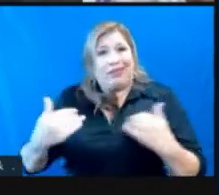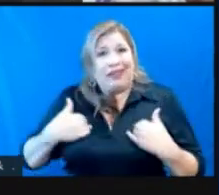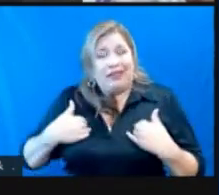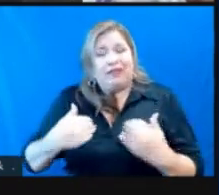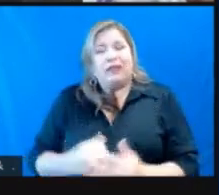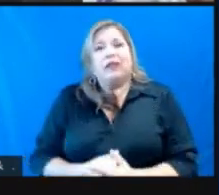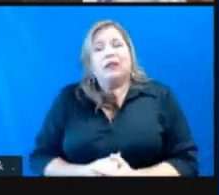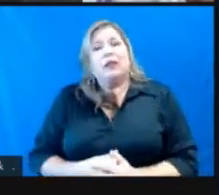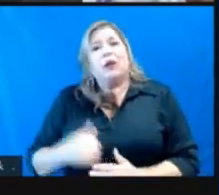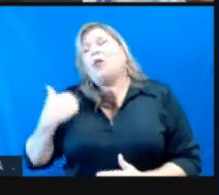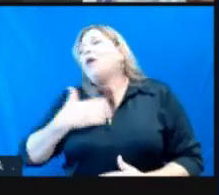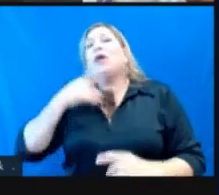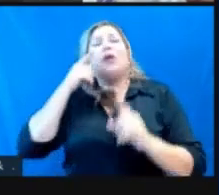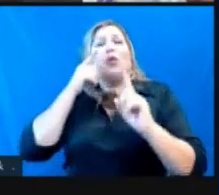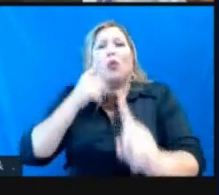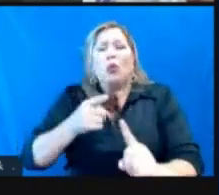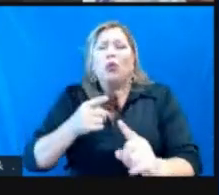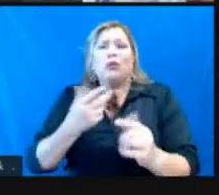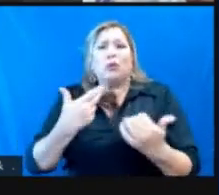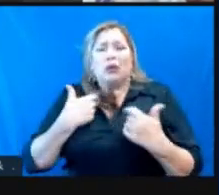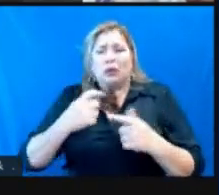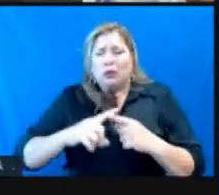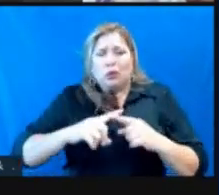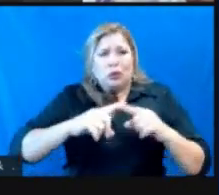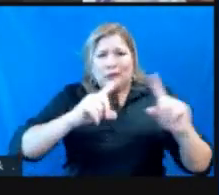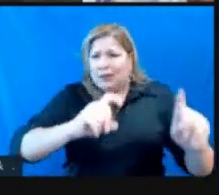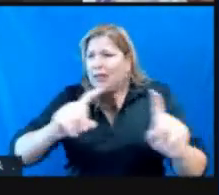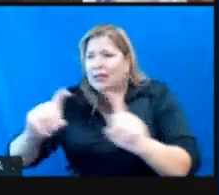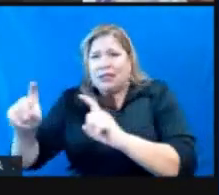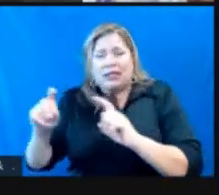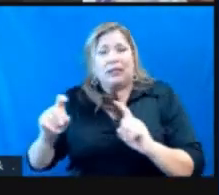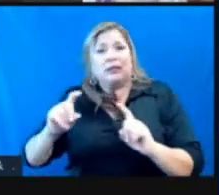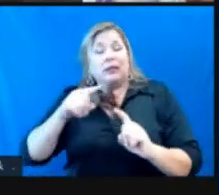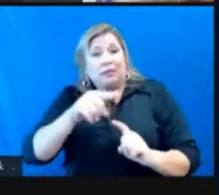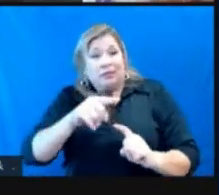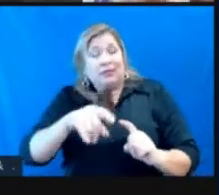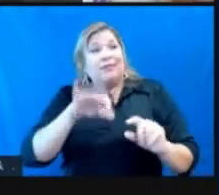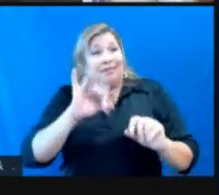communities, to find cases to wrap around those cases. Avoid one case